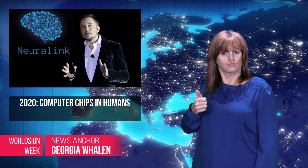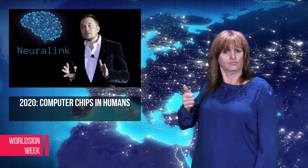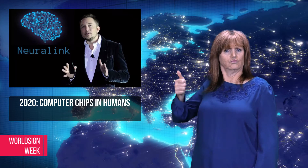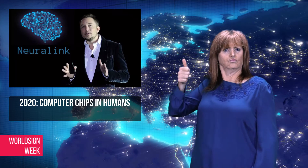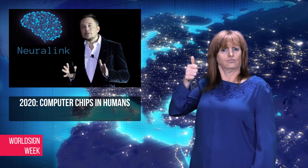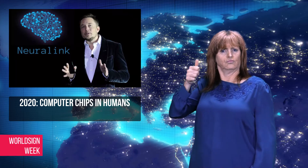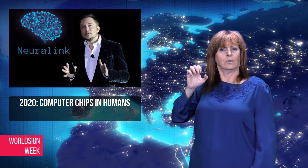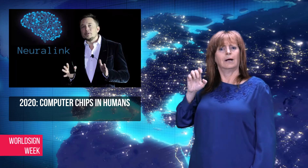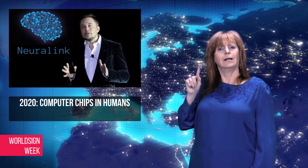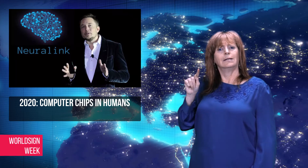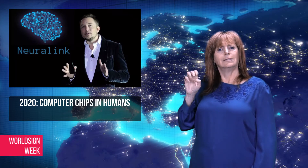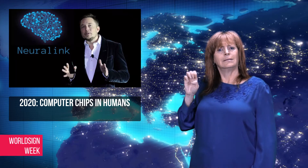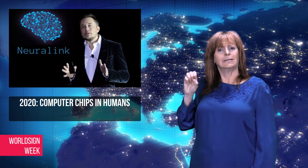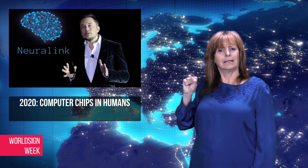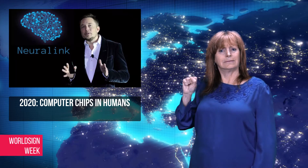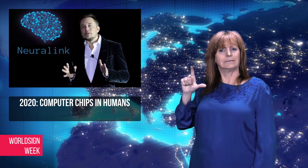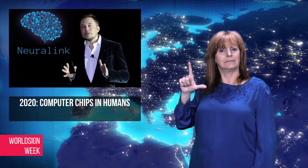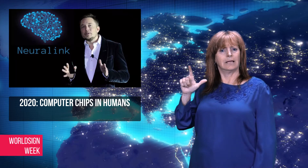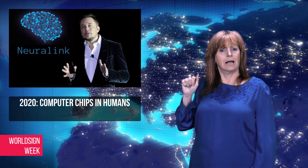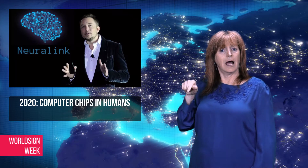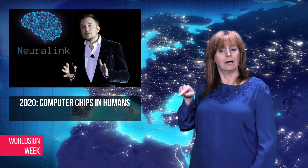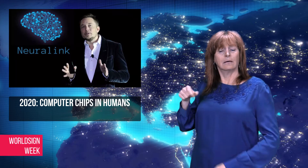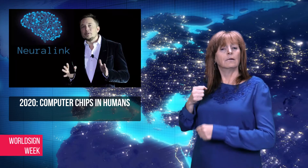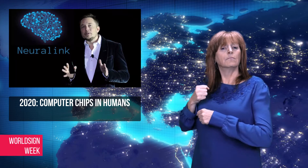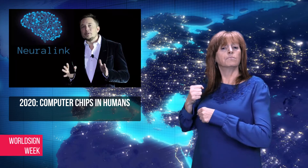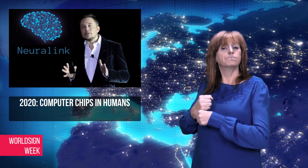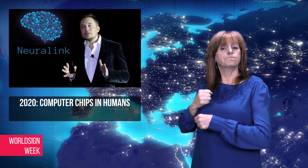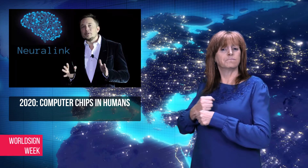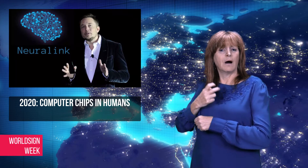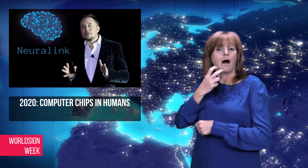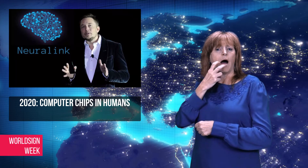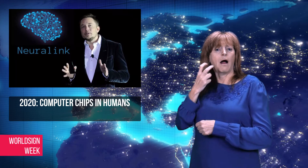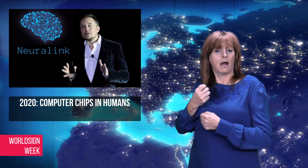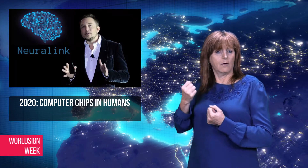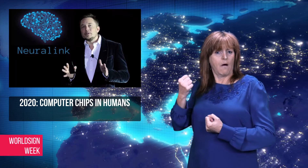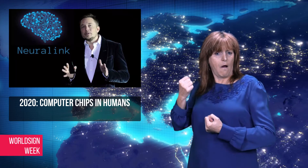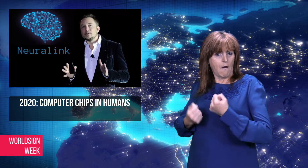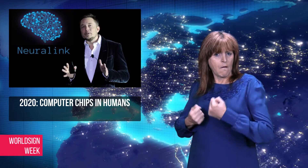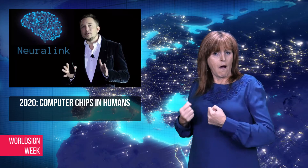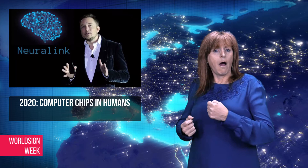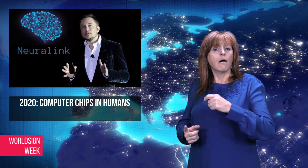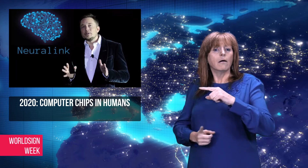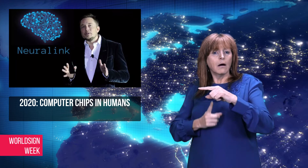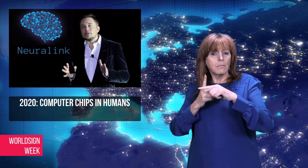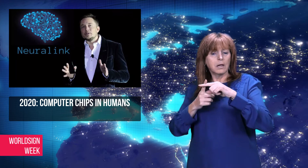[Georgia]: Elon Musk, CEO of Tesla that manufactures